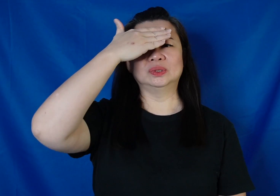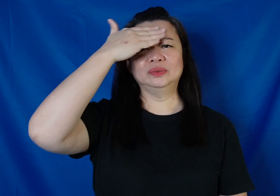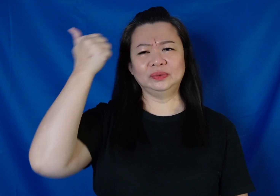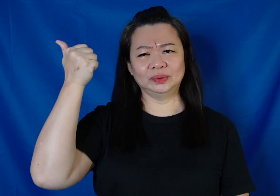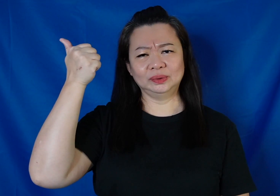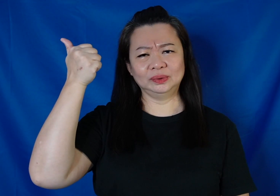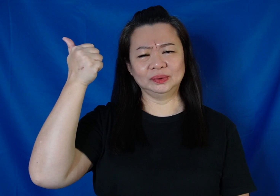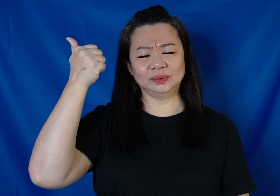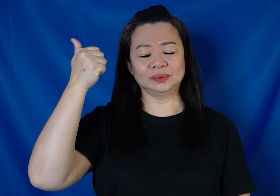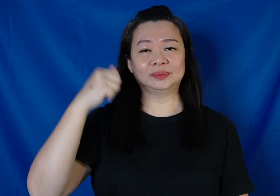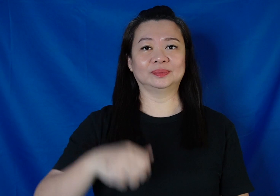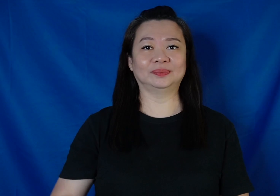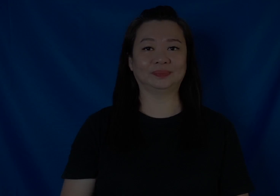FORGET